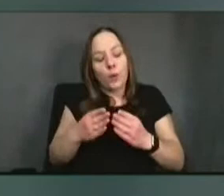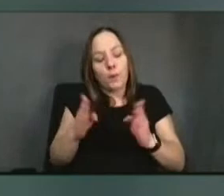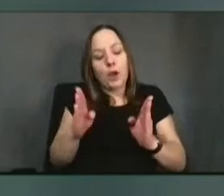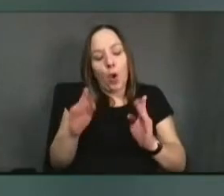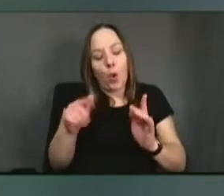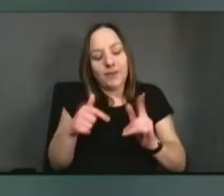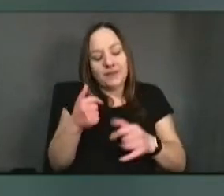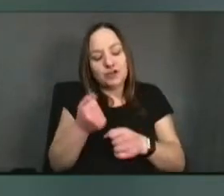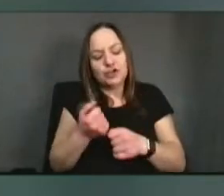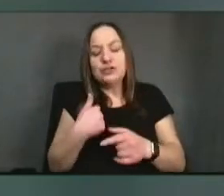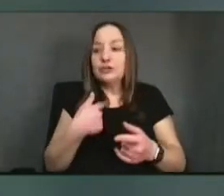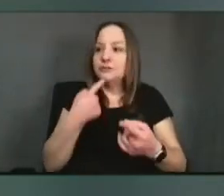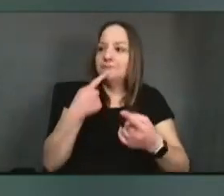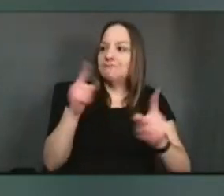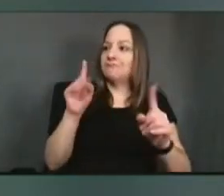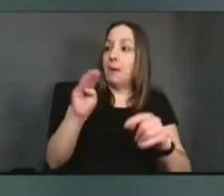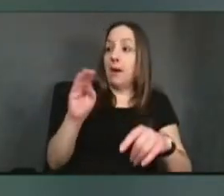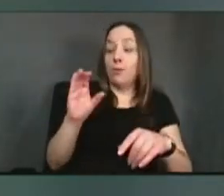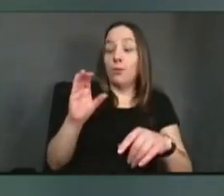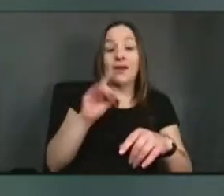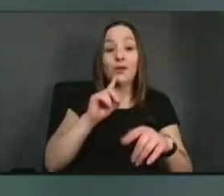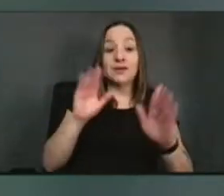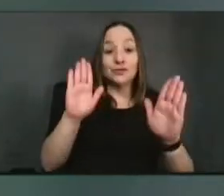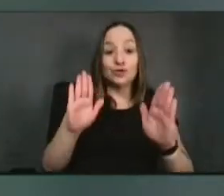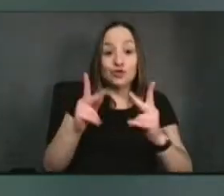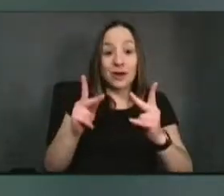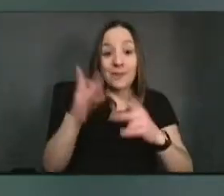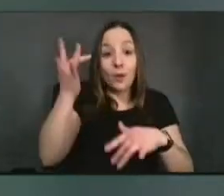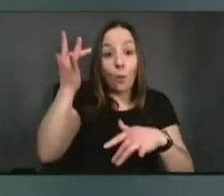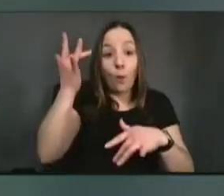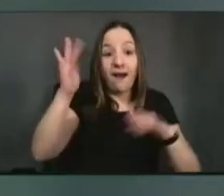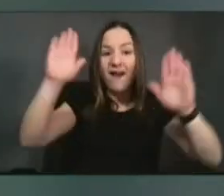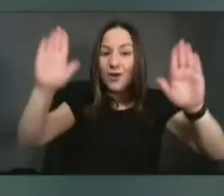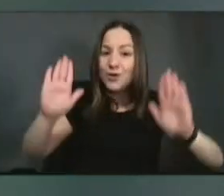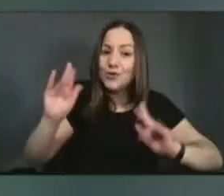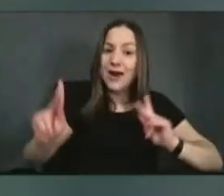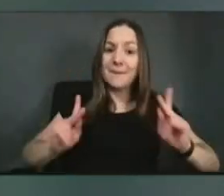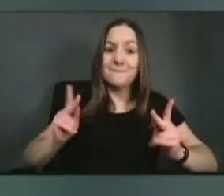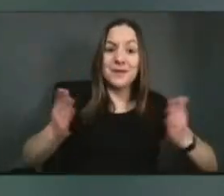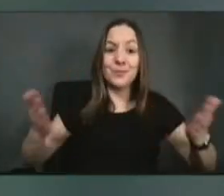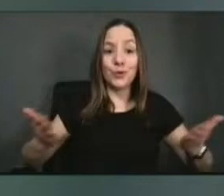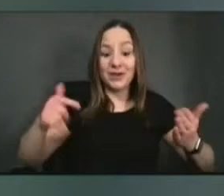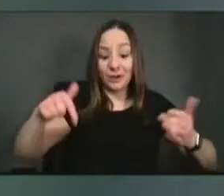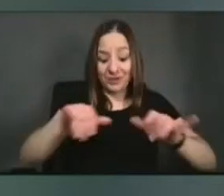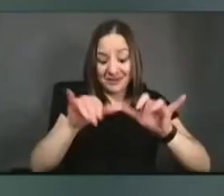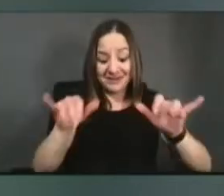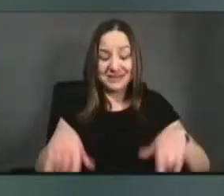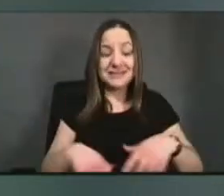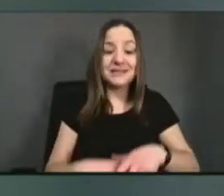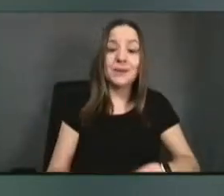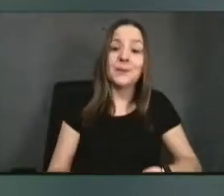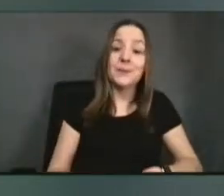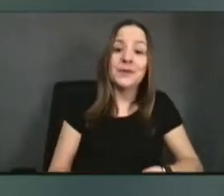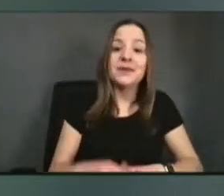started open up the school year, I said, You know, Montgomery County is a great place because we have great people here in